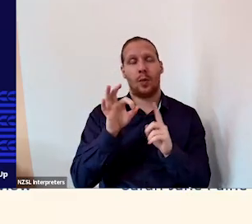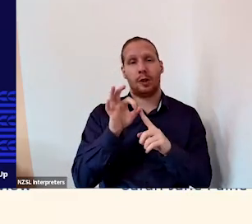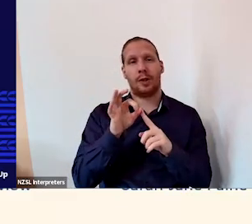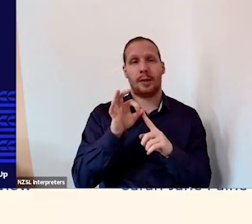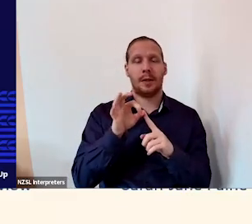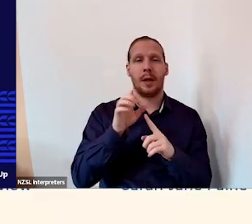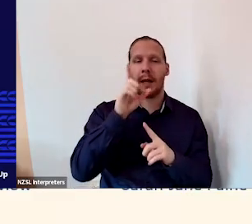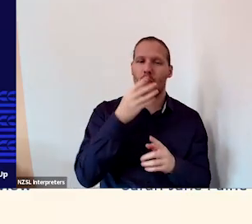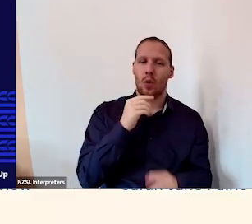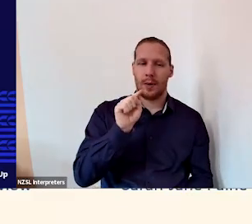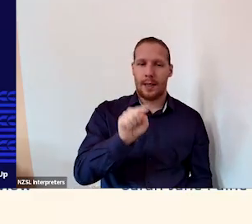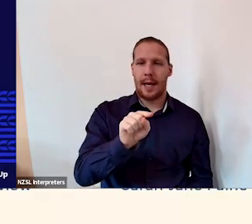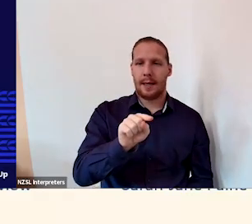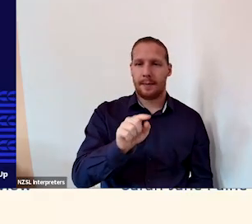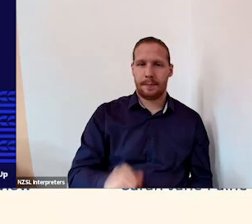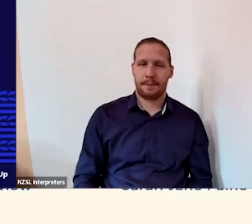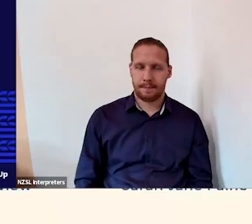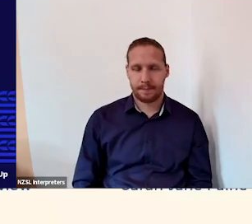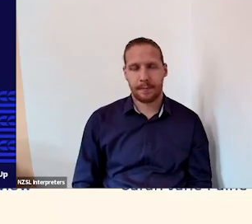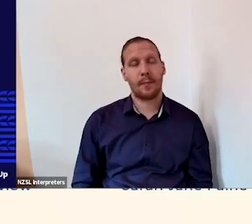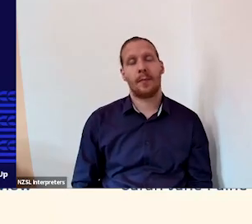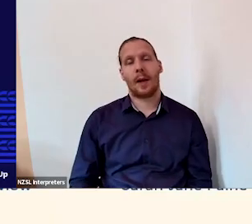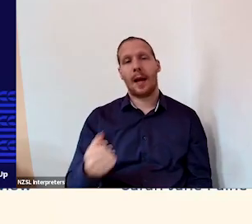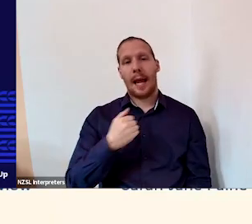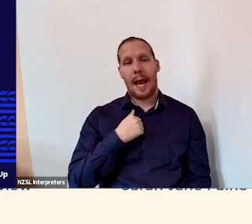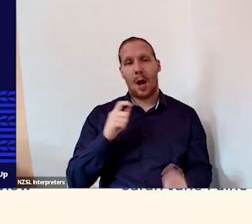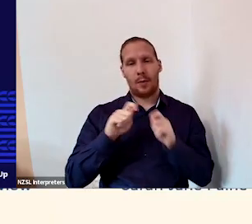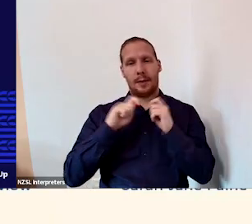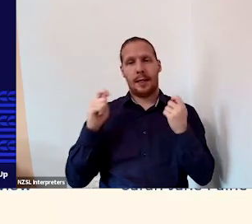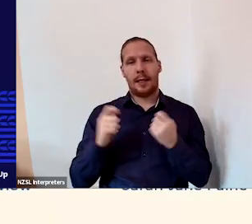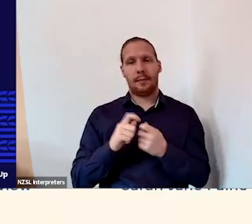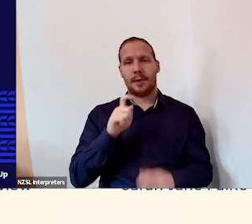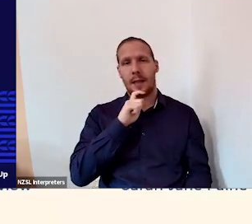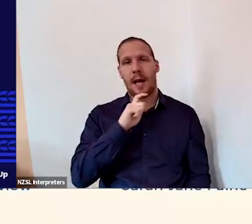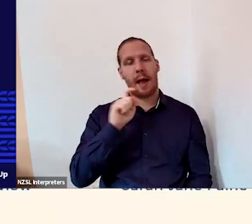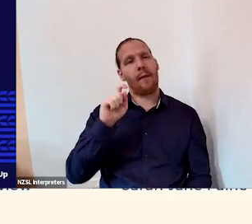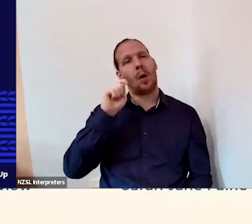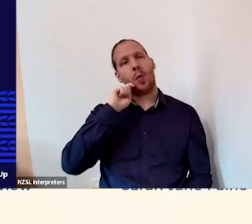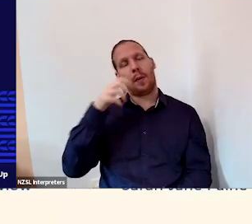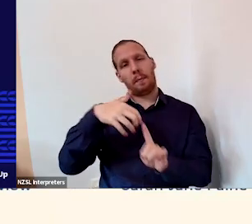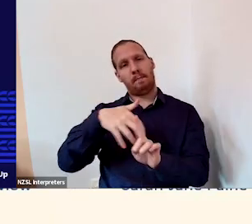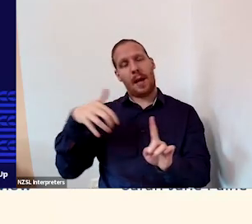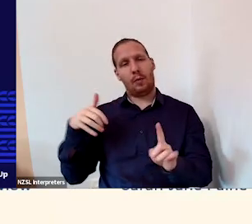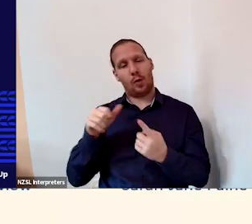We have members of our team working and the background to answer as many questions as we can live online.